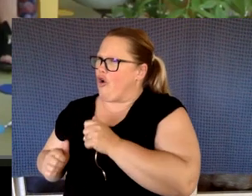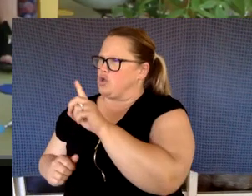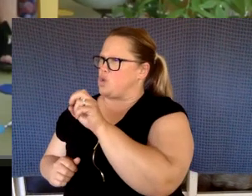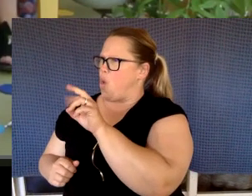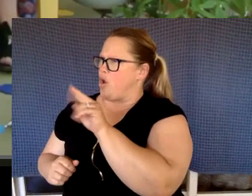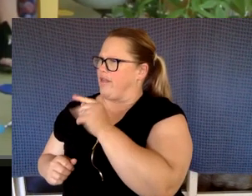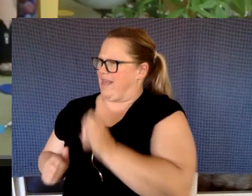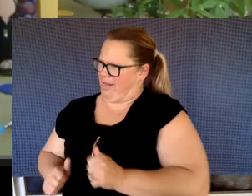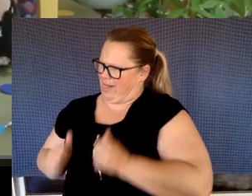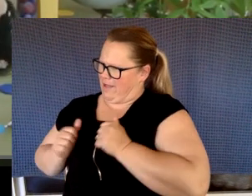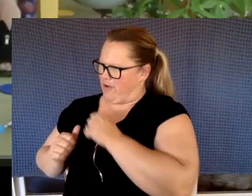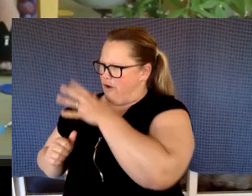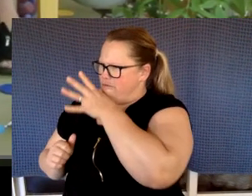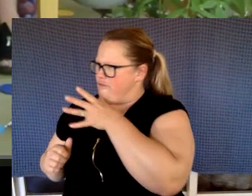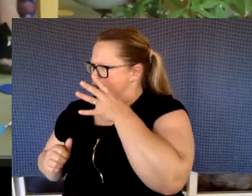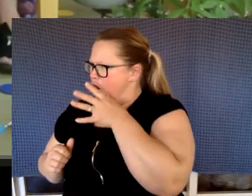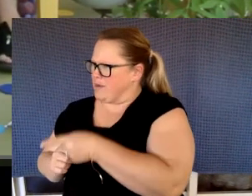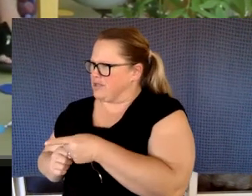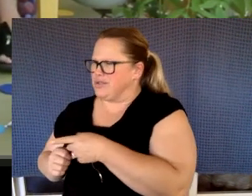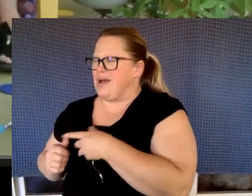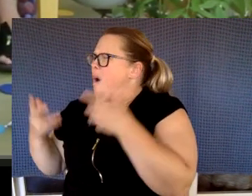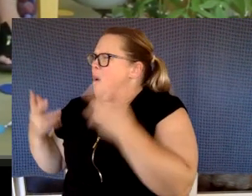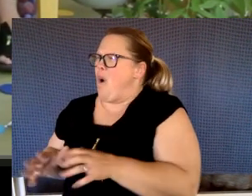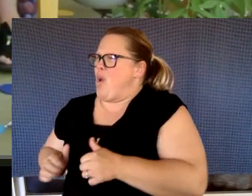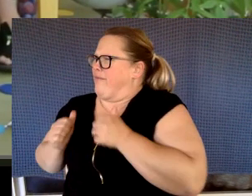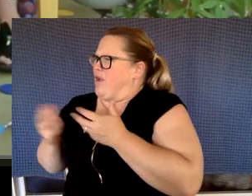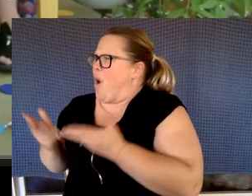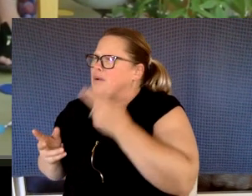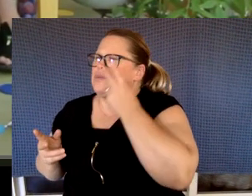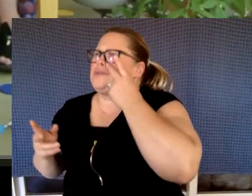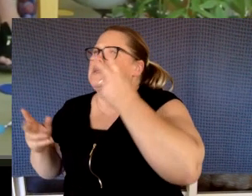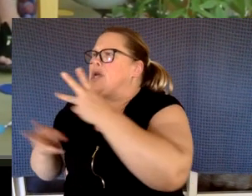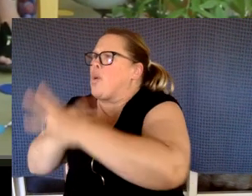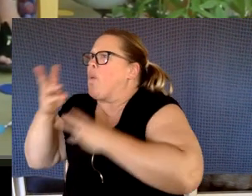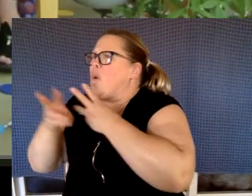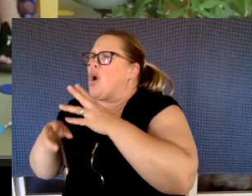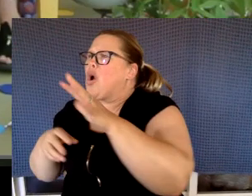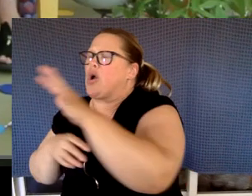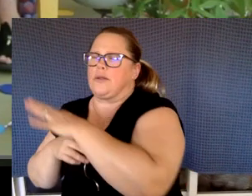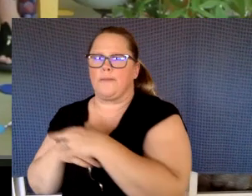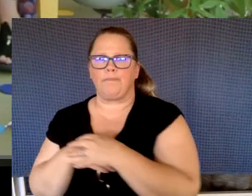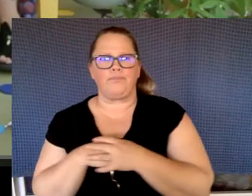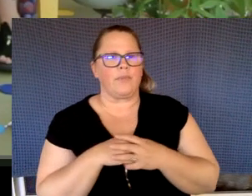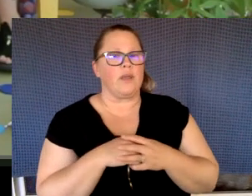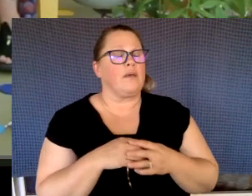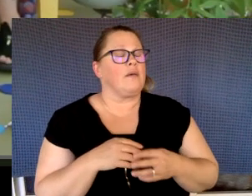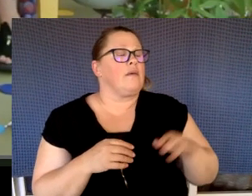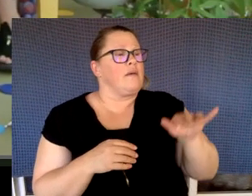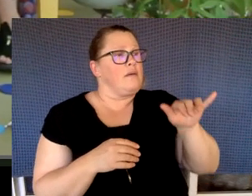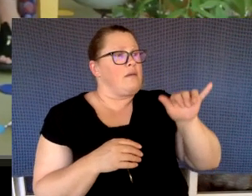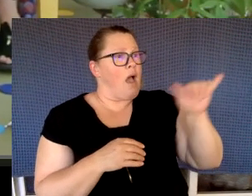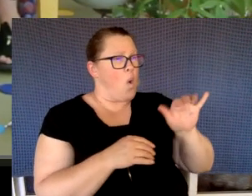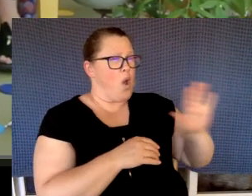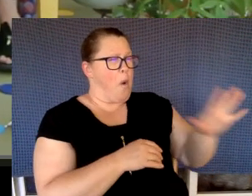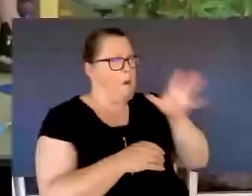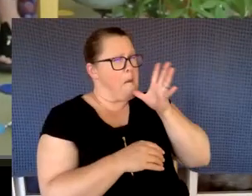did. Yayoi's mother wanted her to stay home and learn old-fashioned manners, how to dress